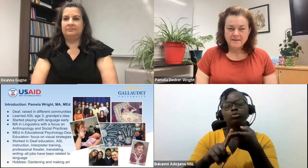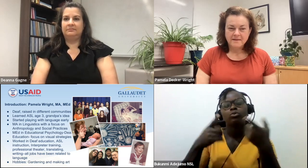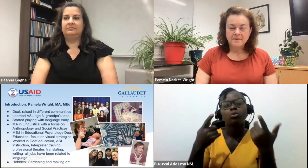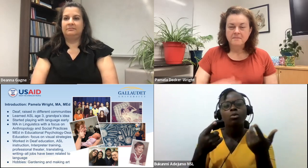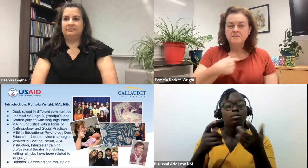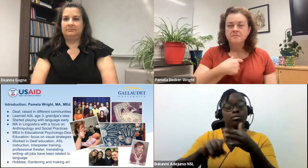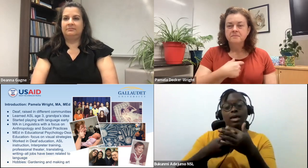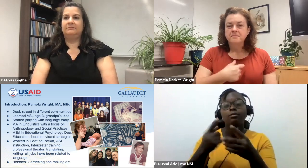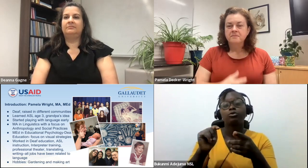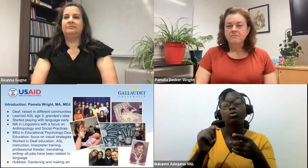antlers.